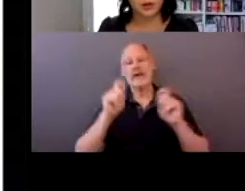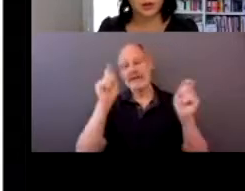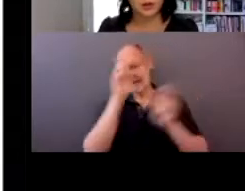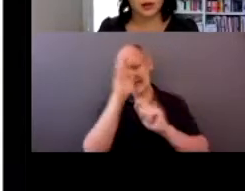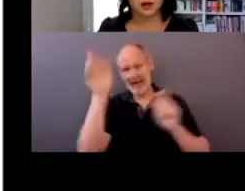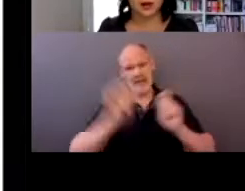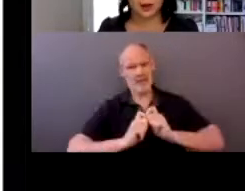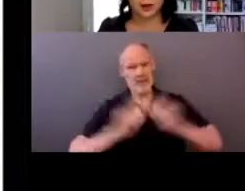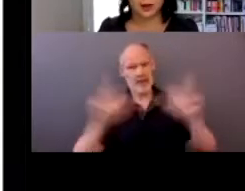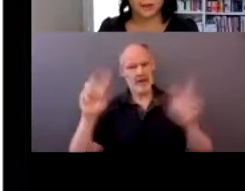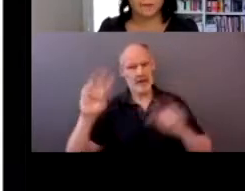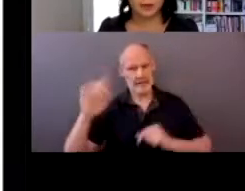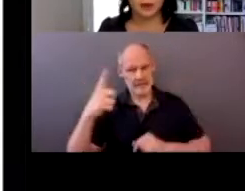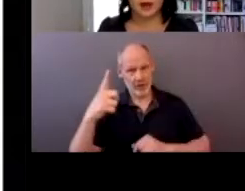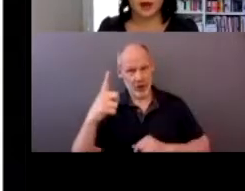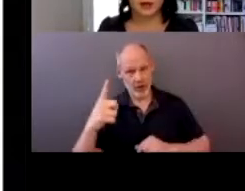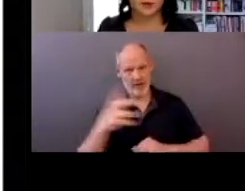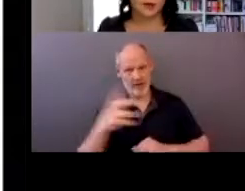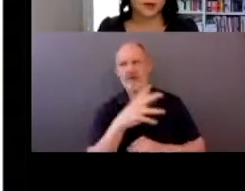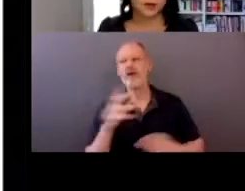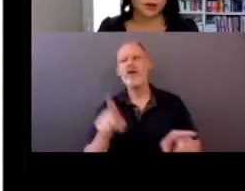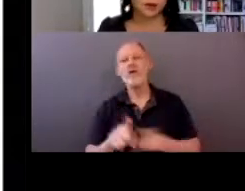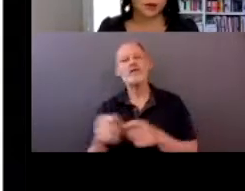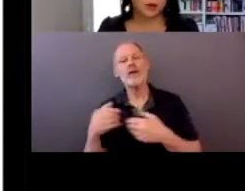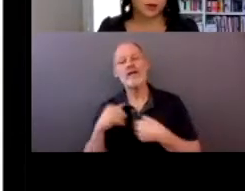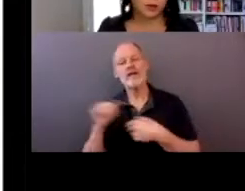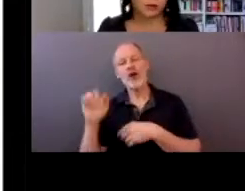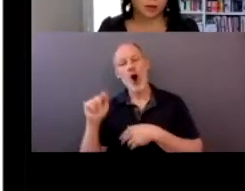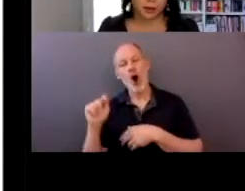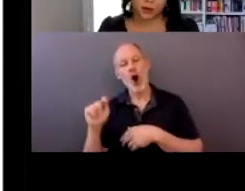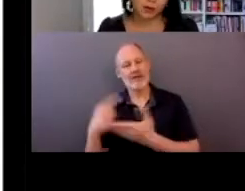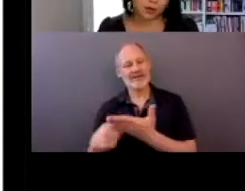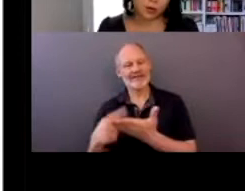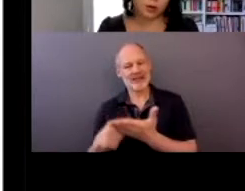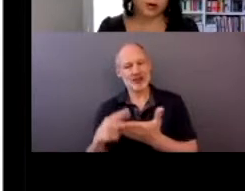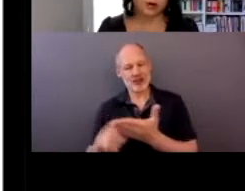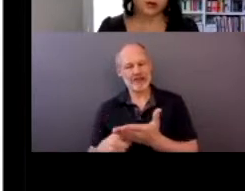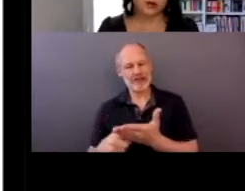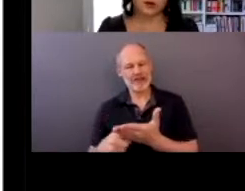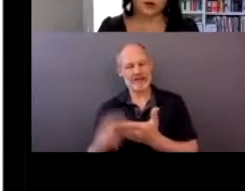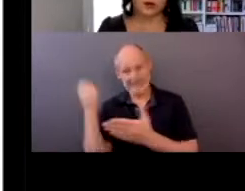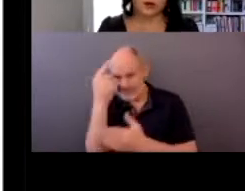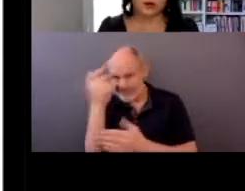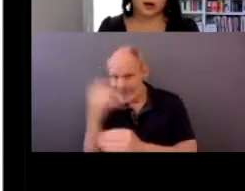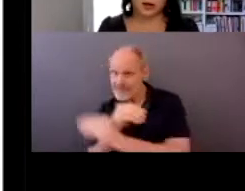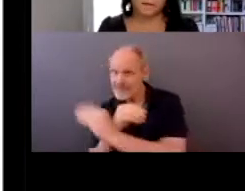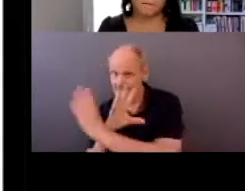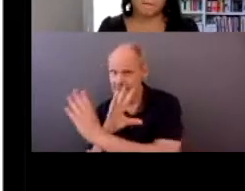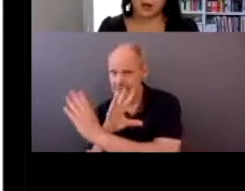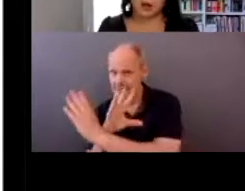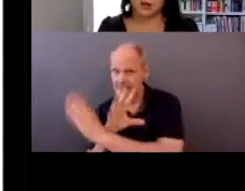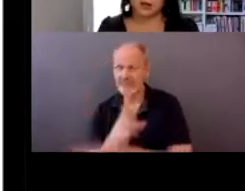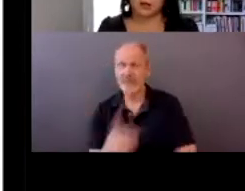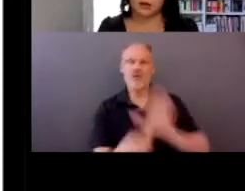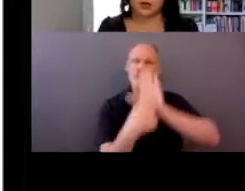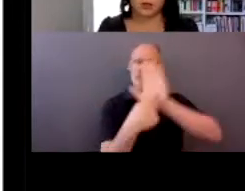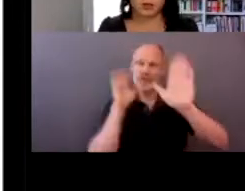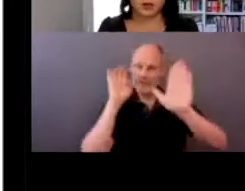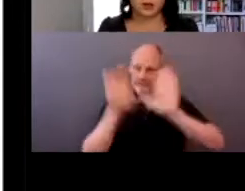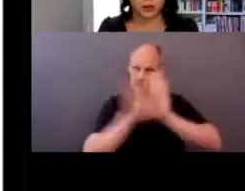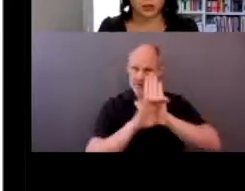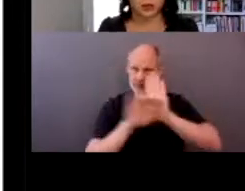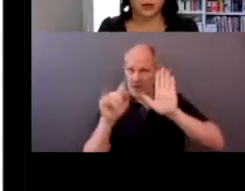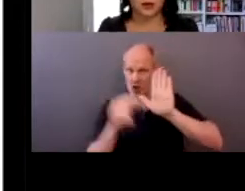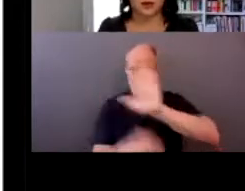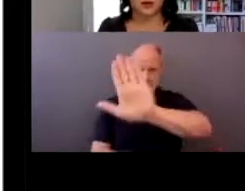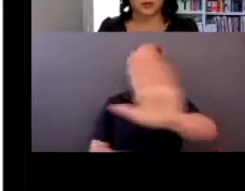that are guided, which features the image of the artwork, the questions on the screen and on blog